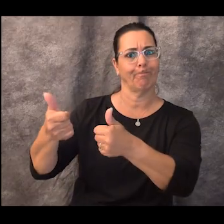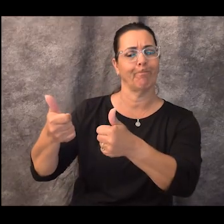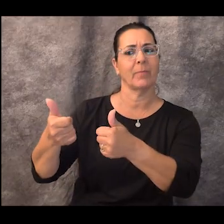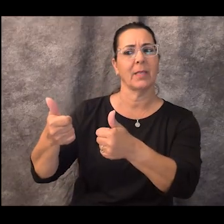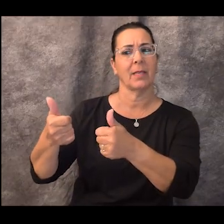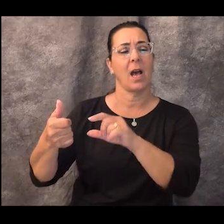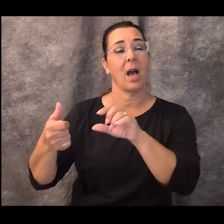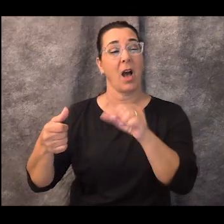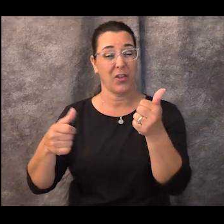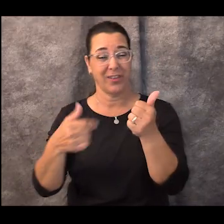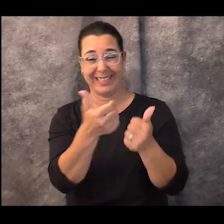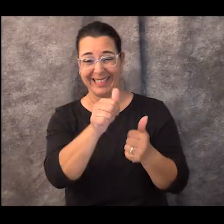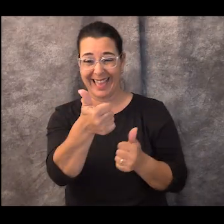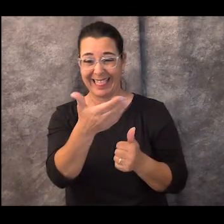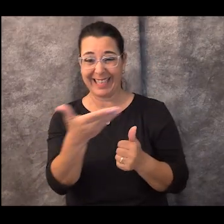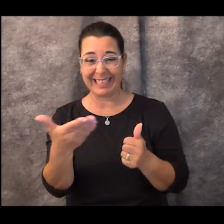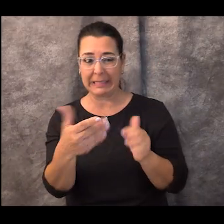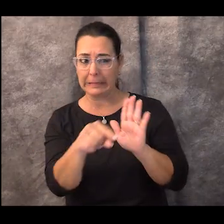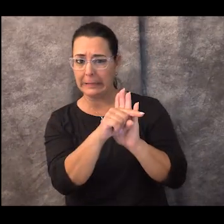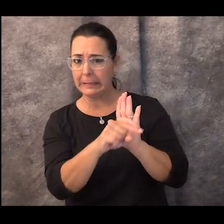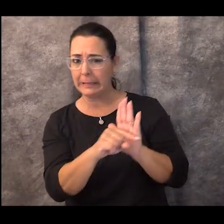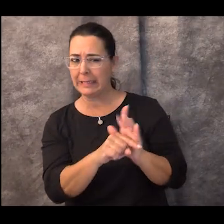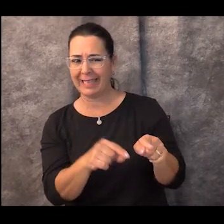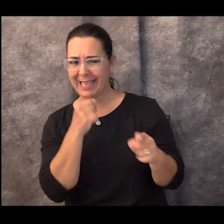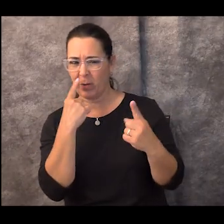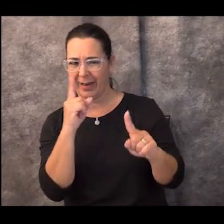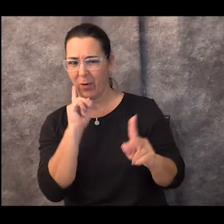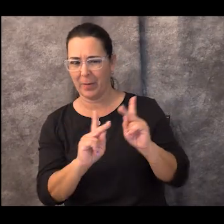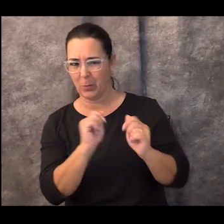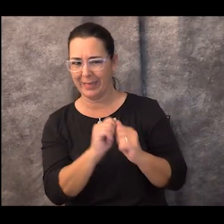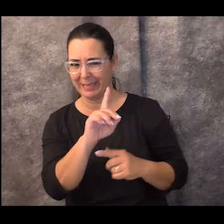I'm like, this doesn't really work for people with disabilities. We need we need to update this.